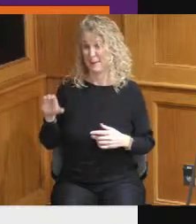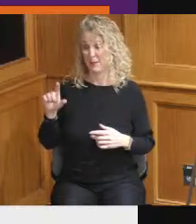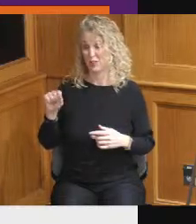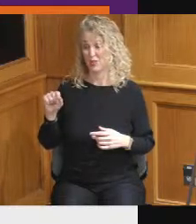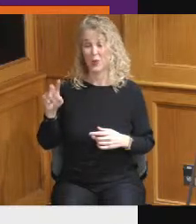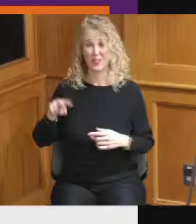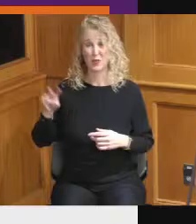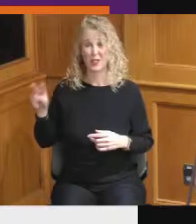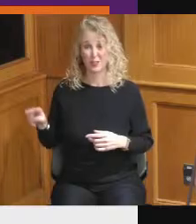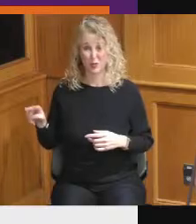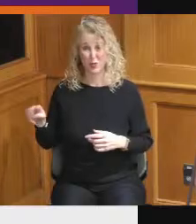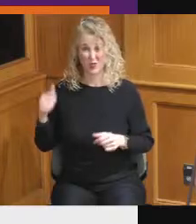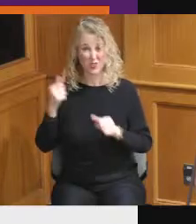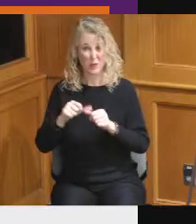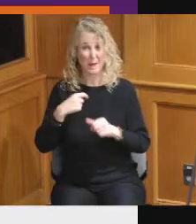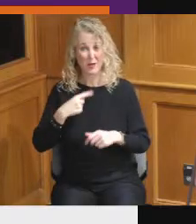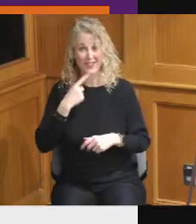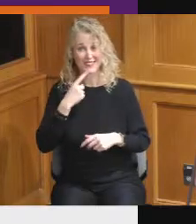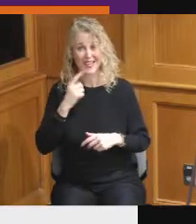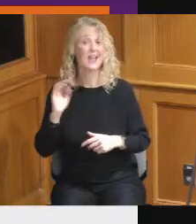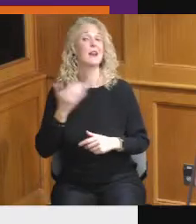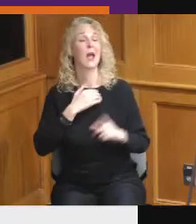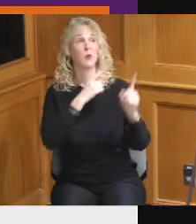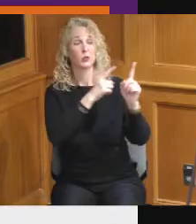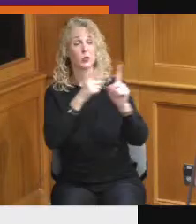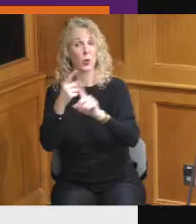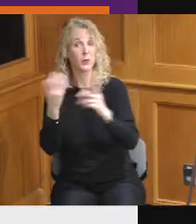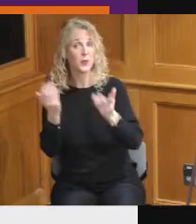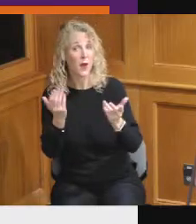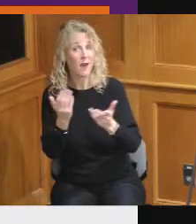showed up I said here's what we're going to focus on I talked about earlier in the presentation